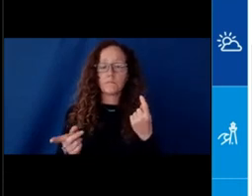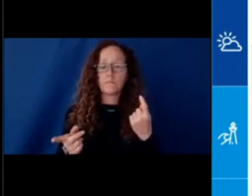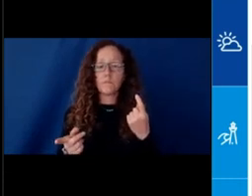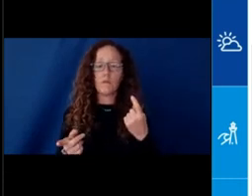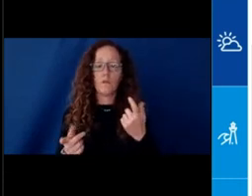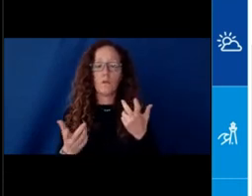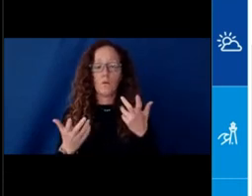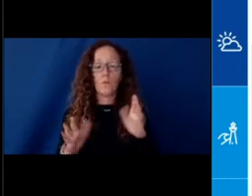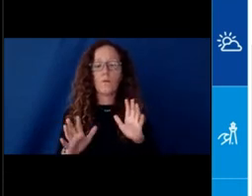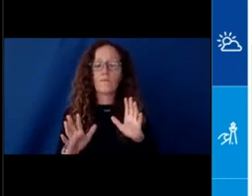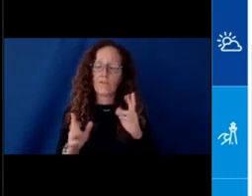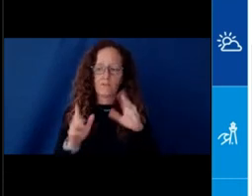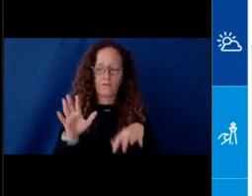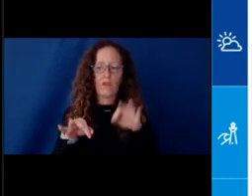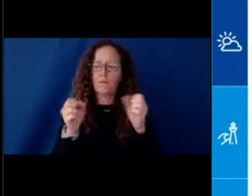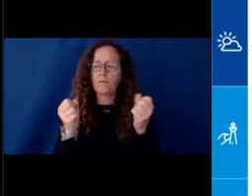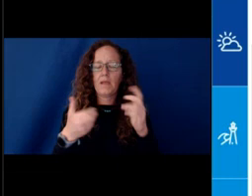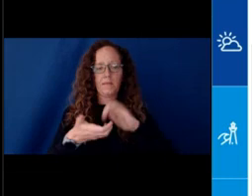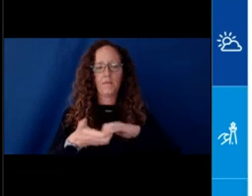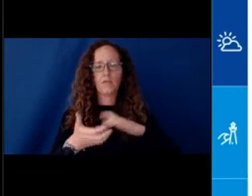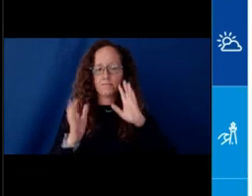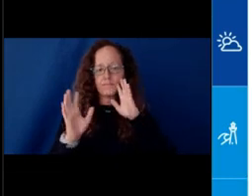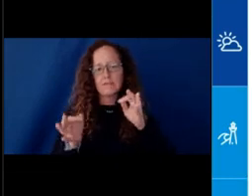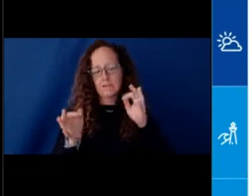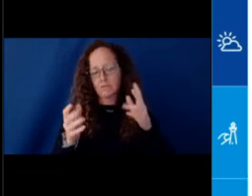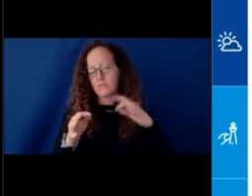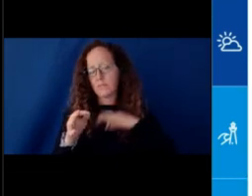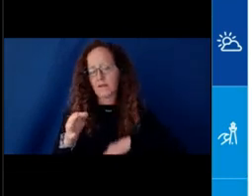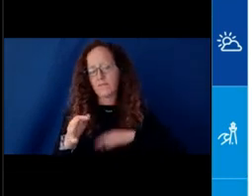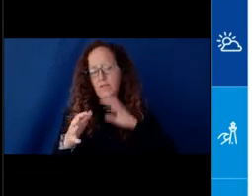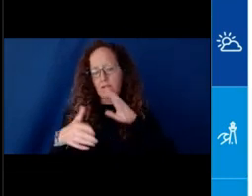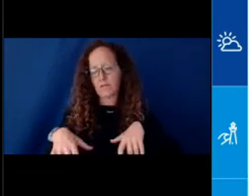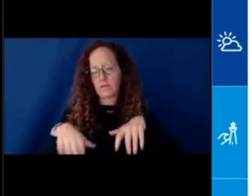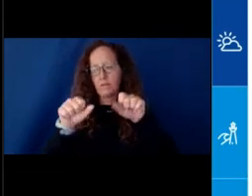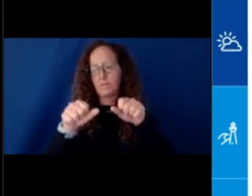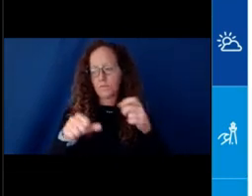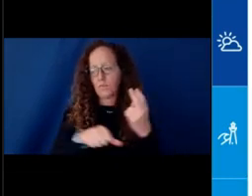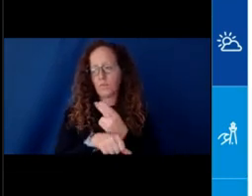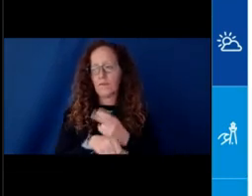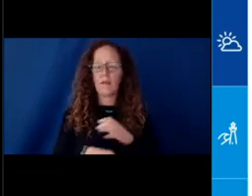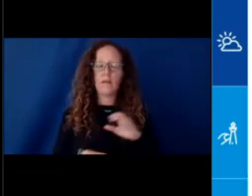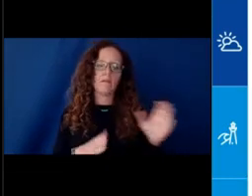by a myriad of partners and decision makers. On the CDC side, there's a mobile friendly